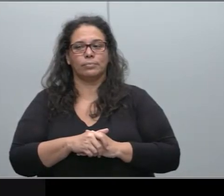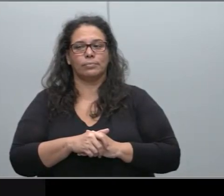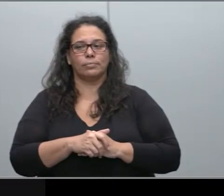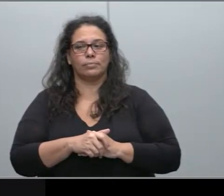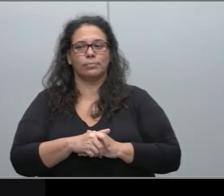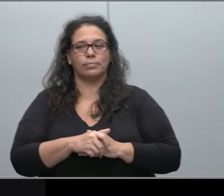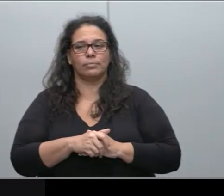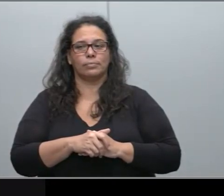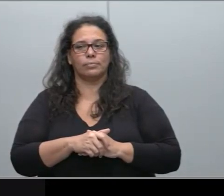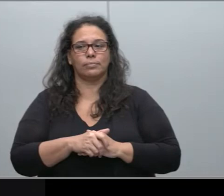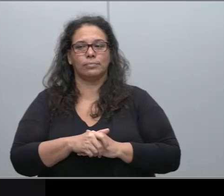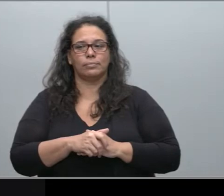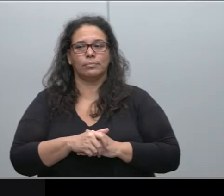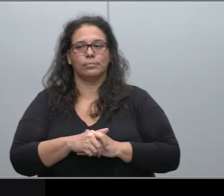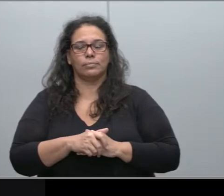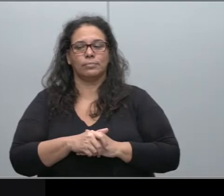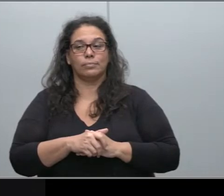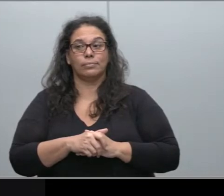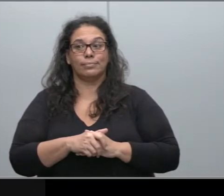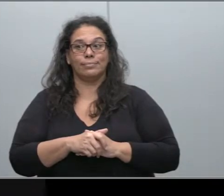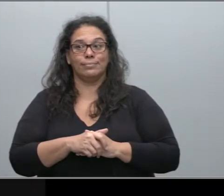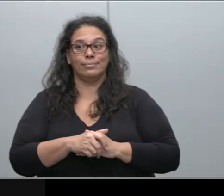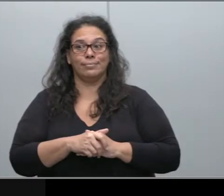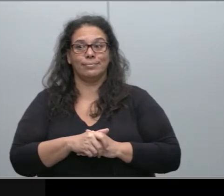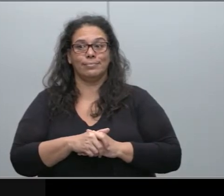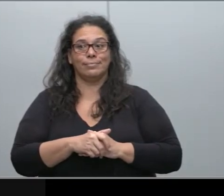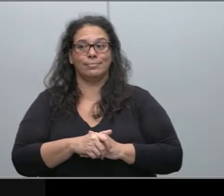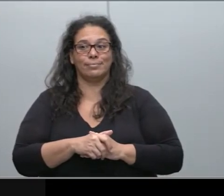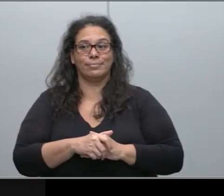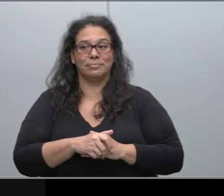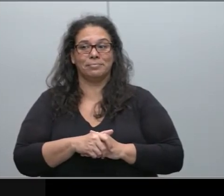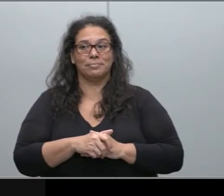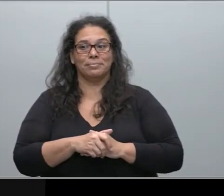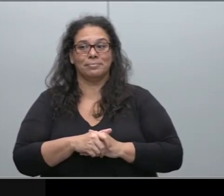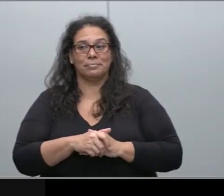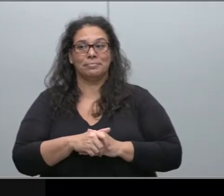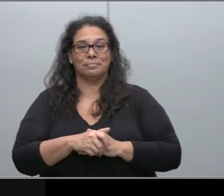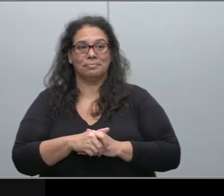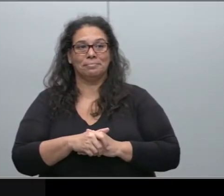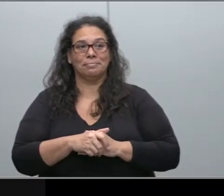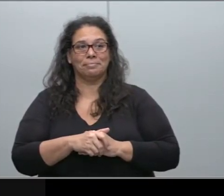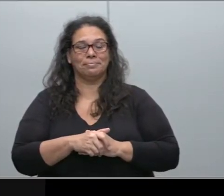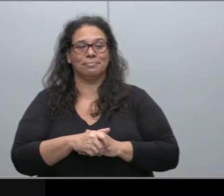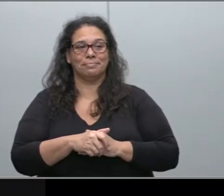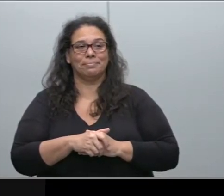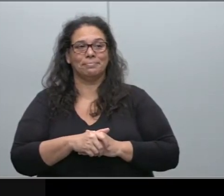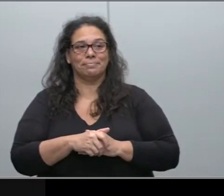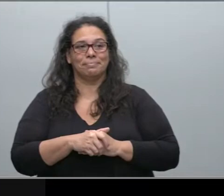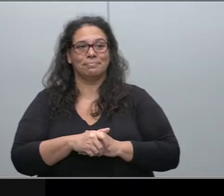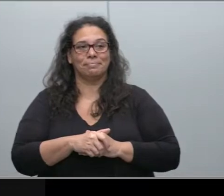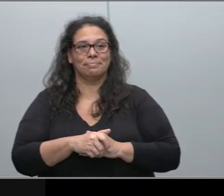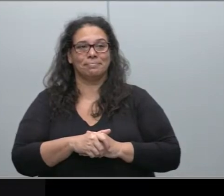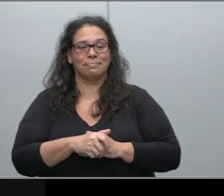If you haven't had a chance to rate, we're gonna take the last 30 seconds, and then we're gonna move onto the next slide.